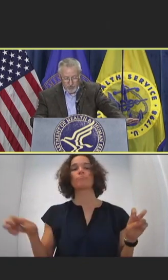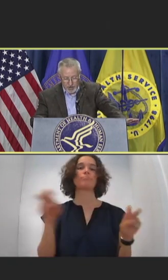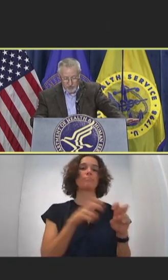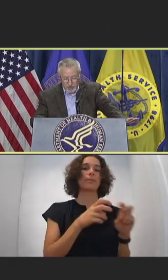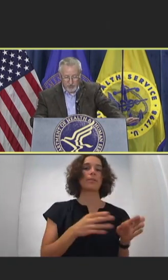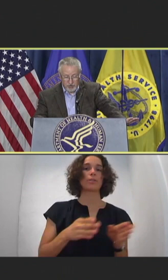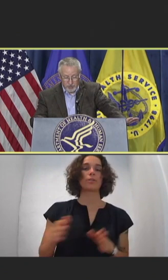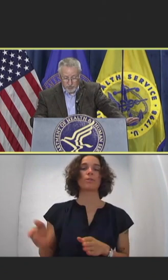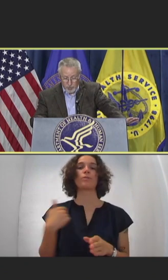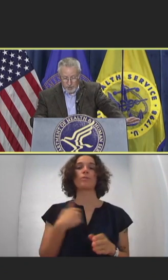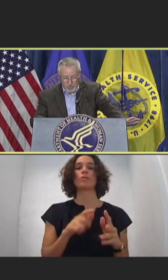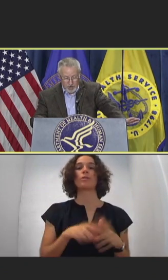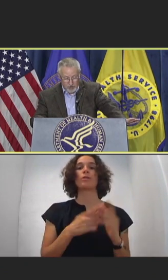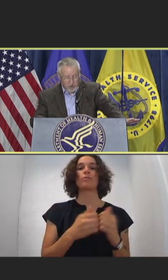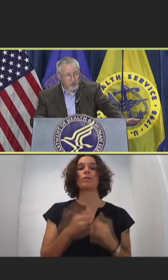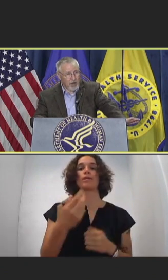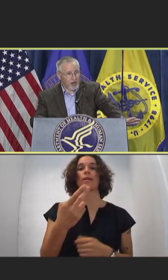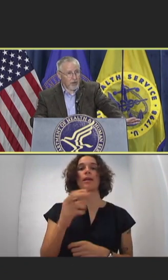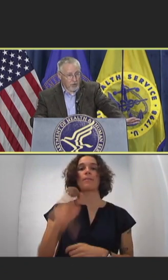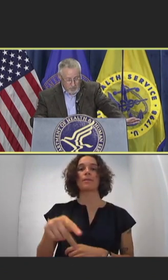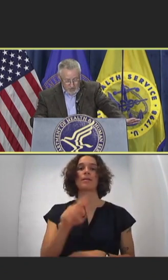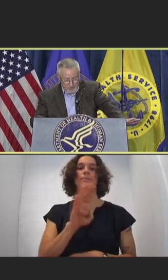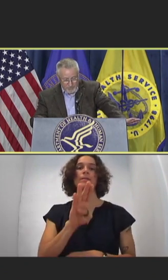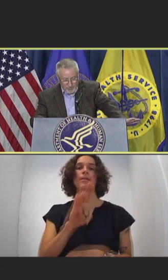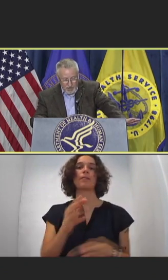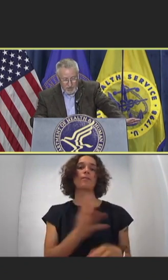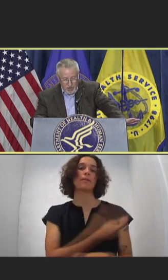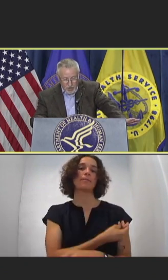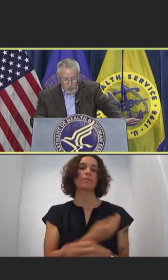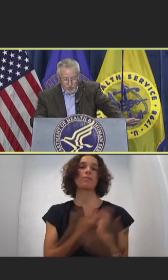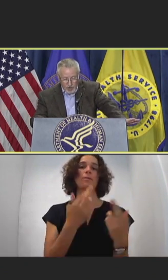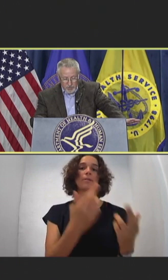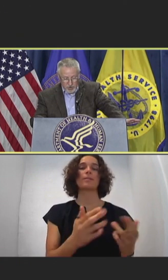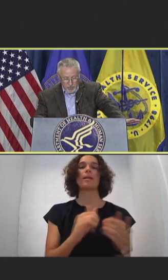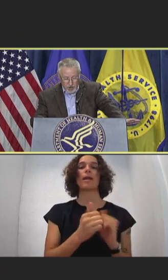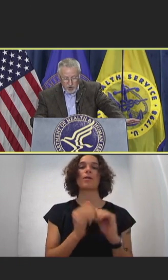vaccination recommendations and how to implement. We'll then hear about